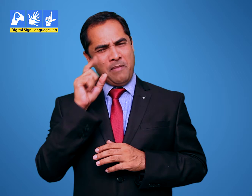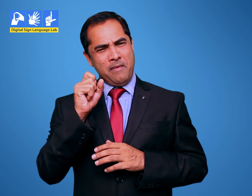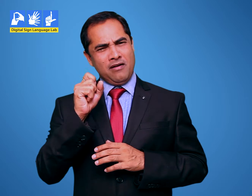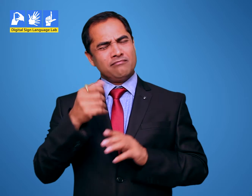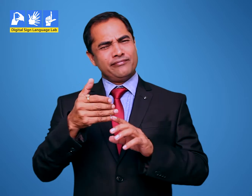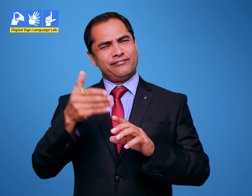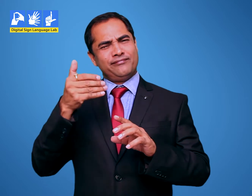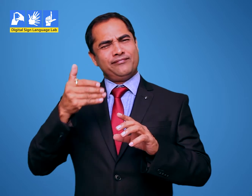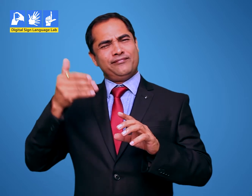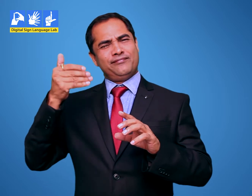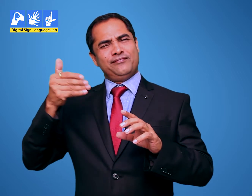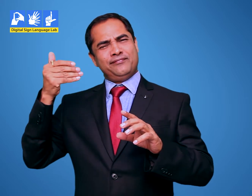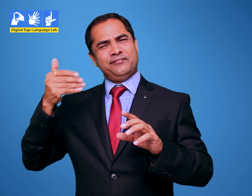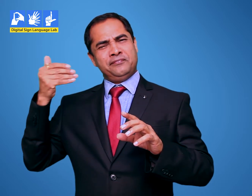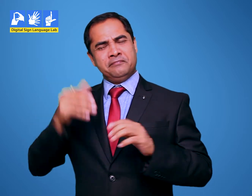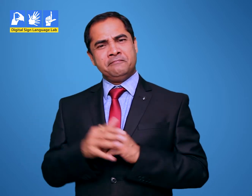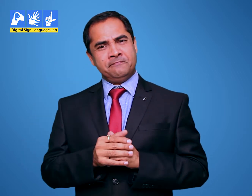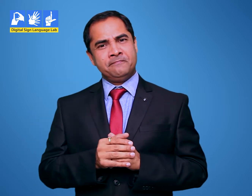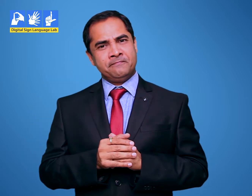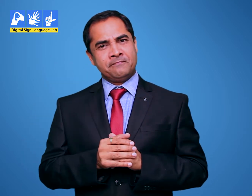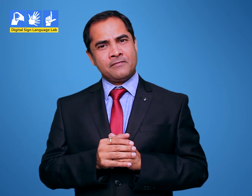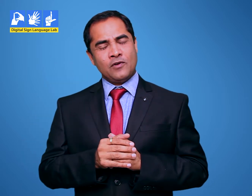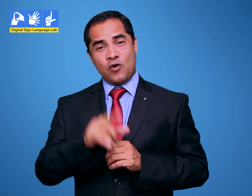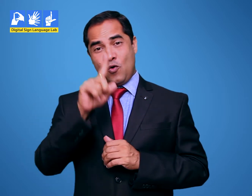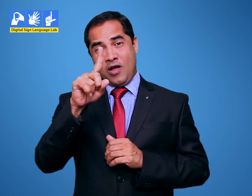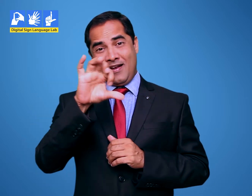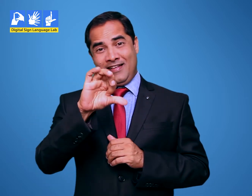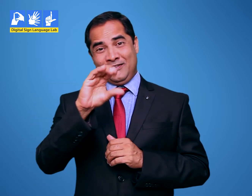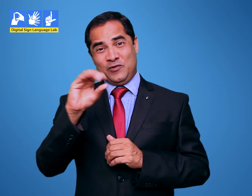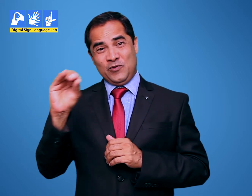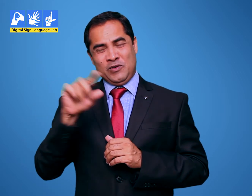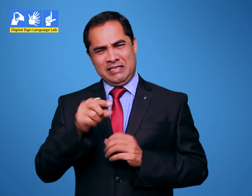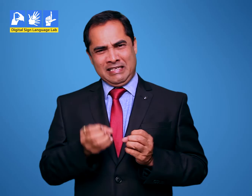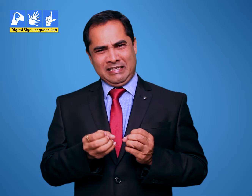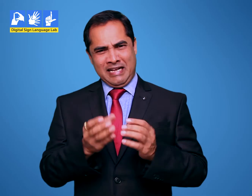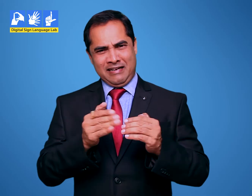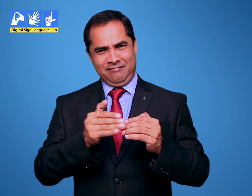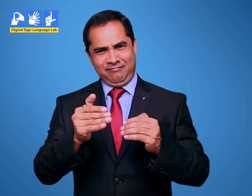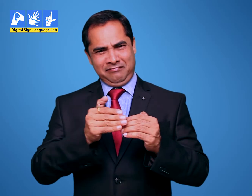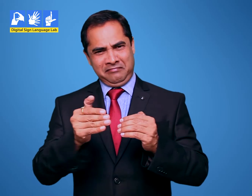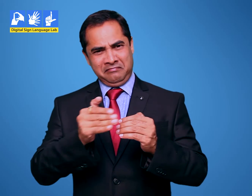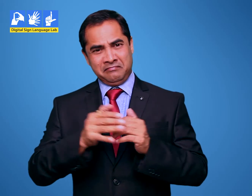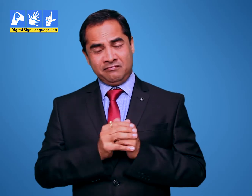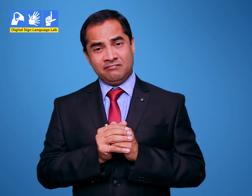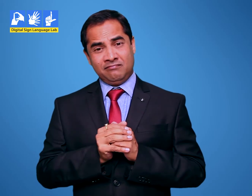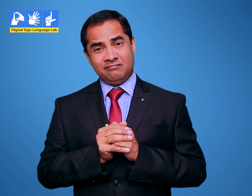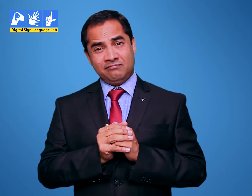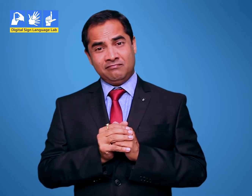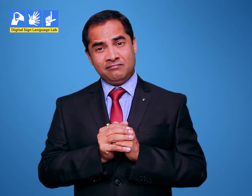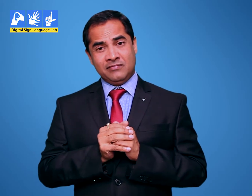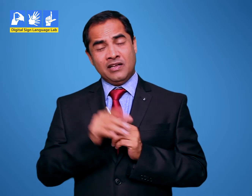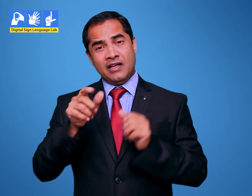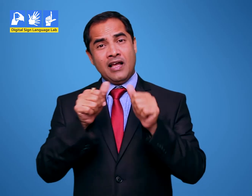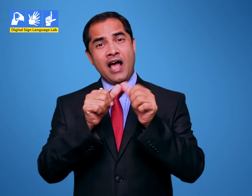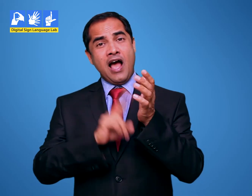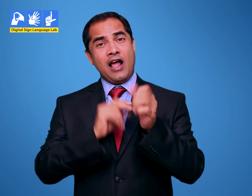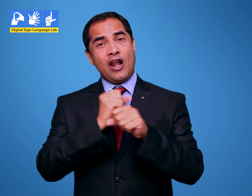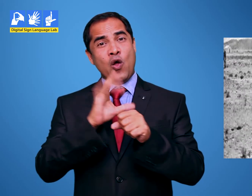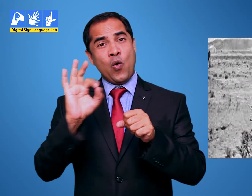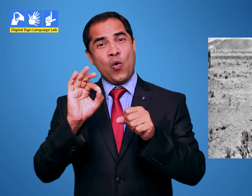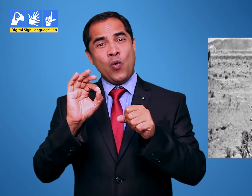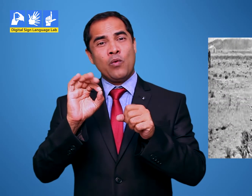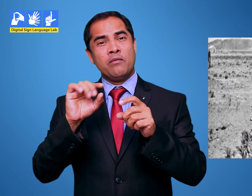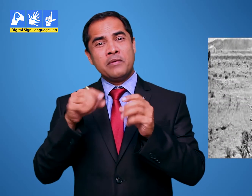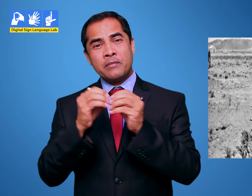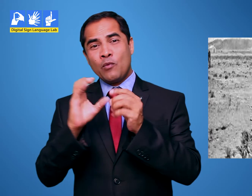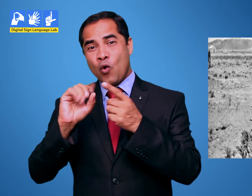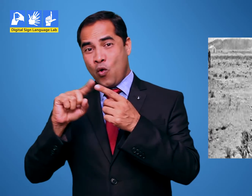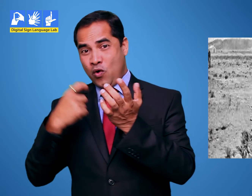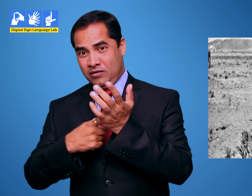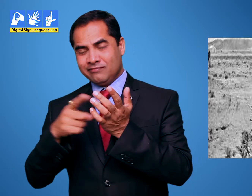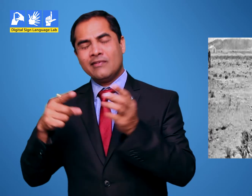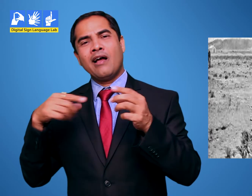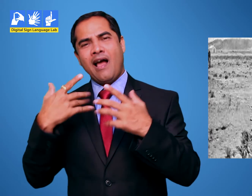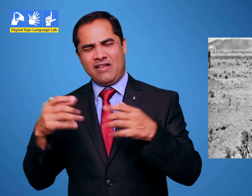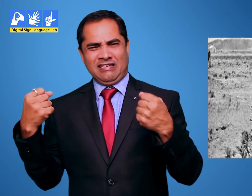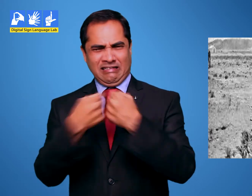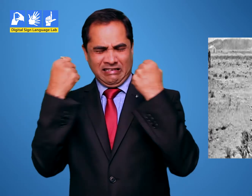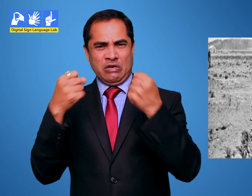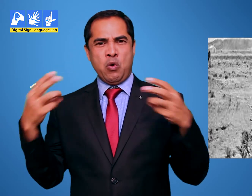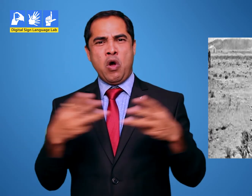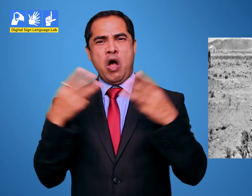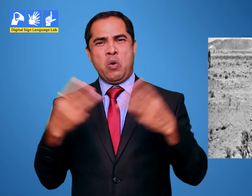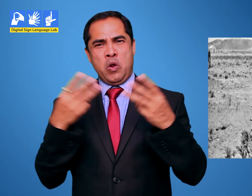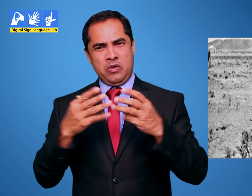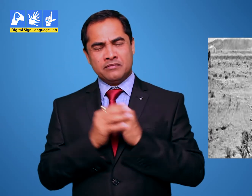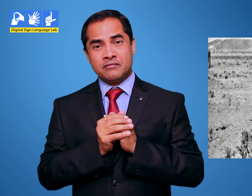the first decade of 20th century, a few years after the Anglo-Boer war and